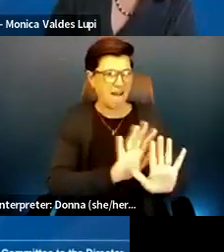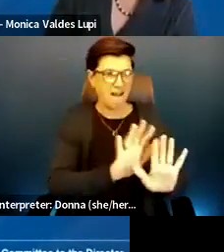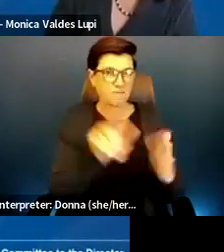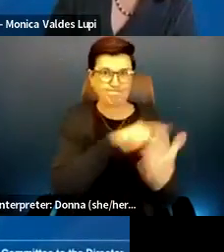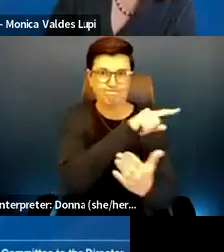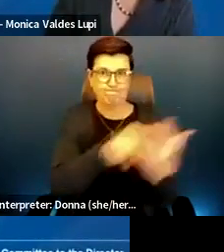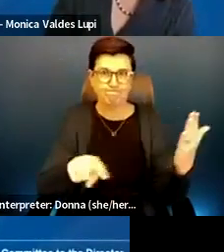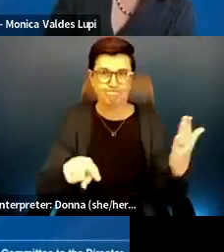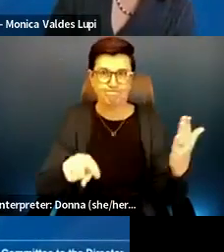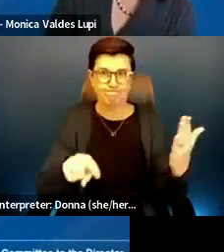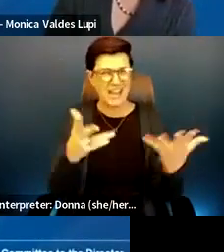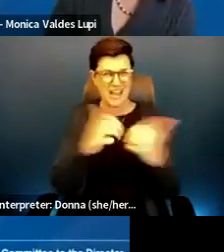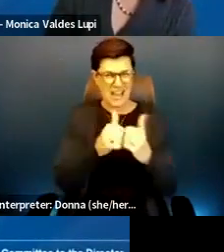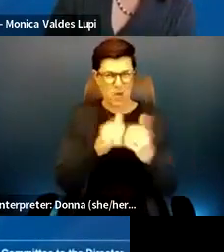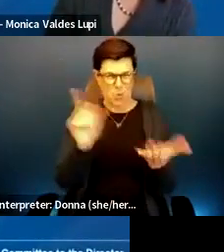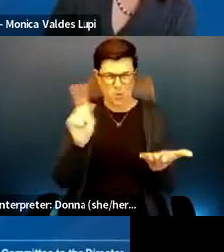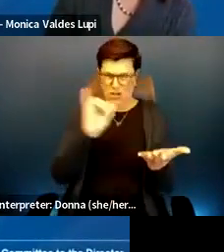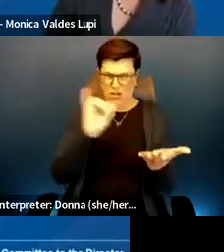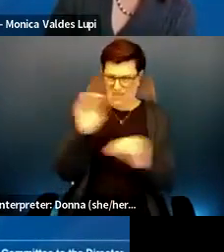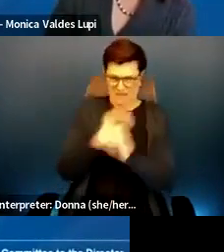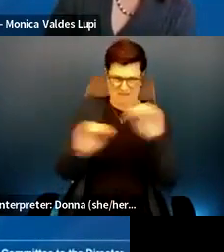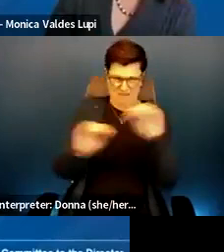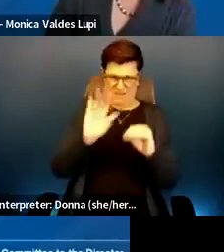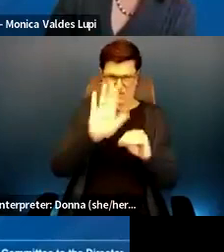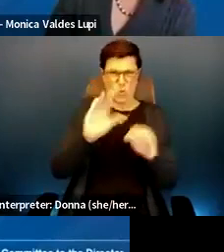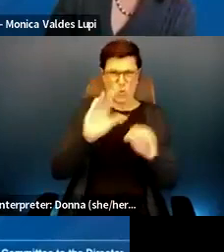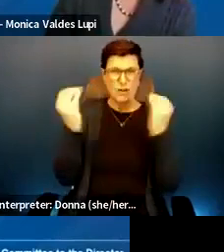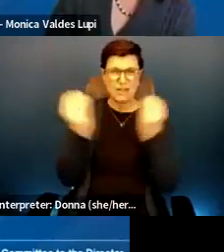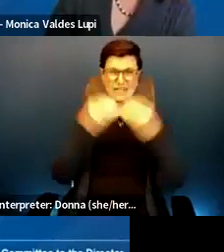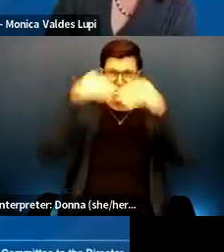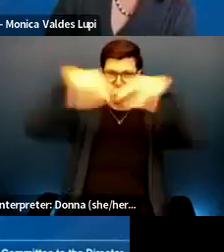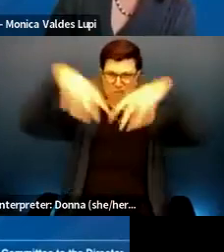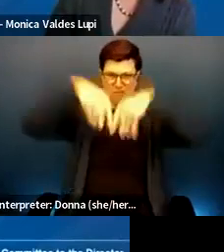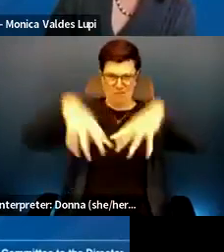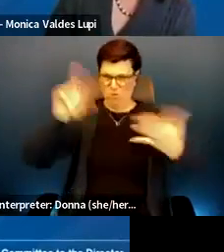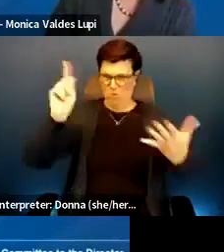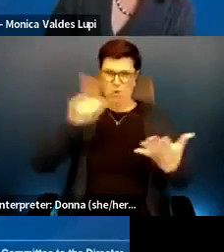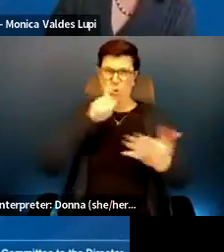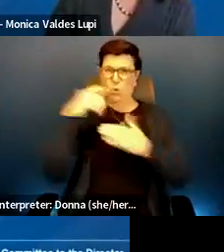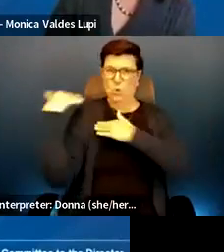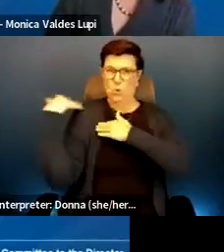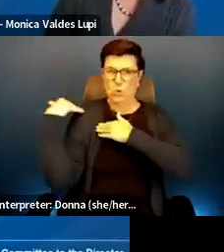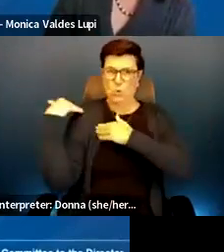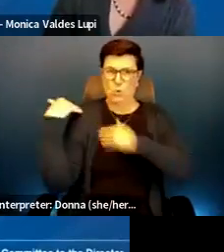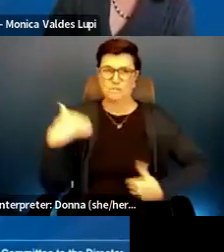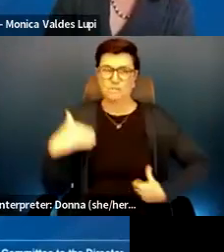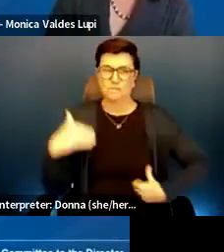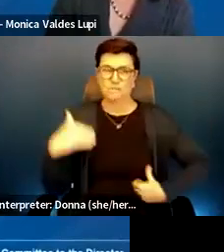Well, so first of all, this is something that is deeply concerning to me, obviously,